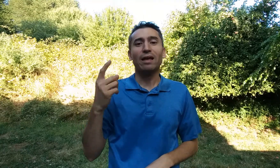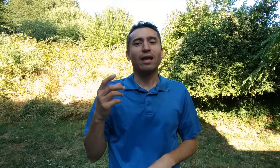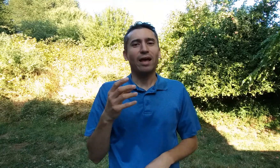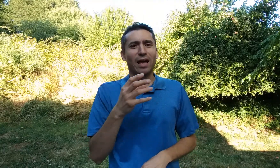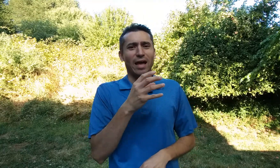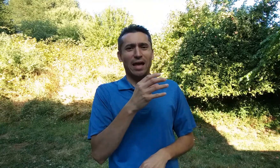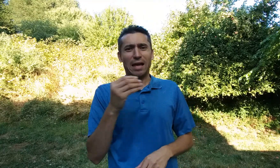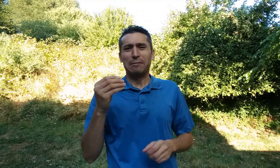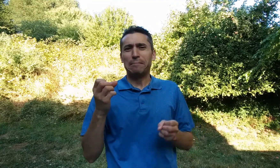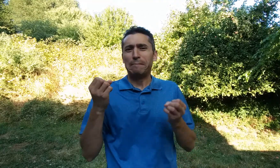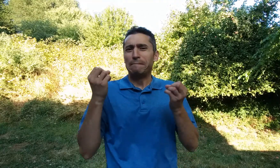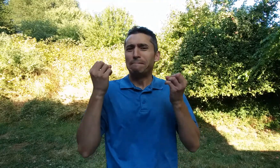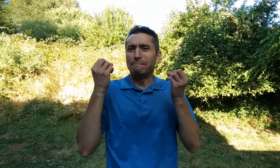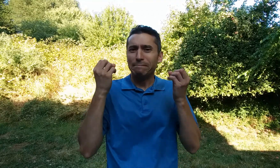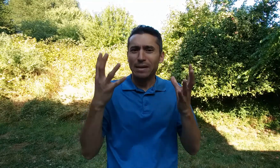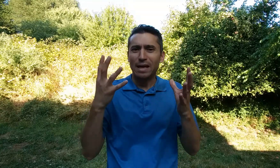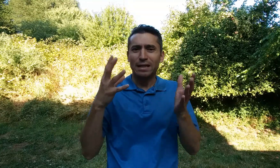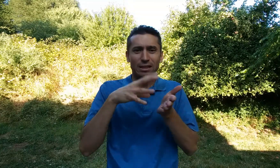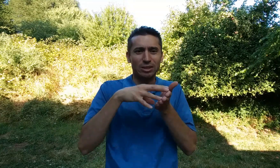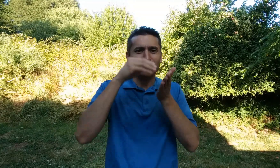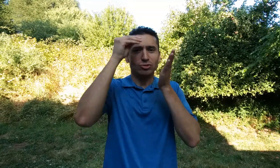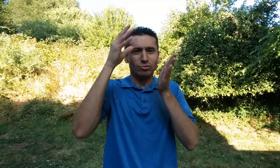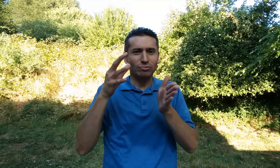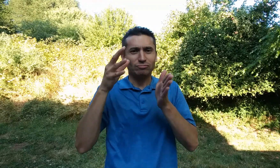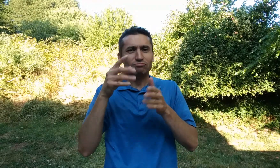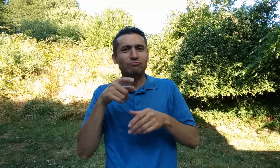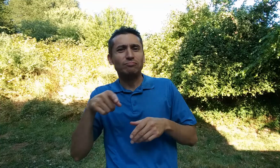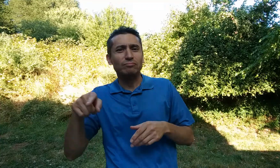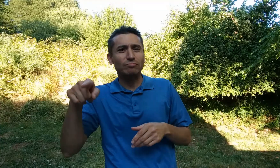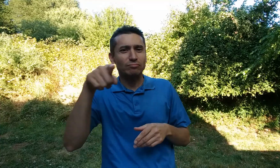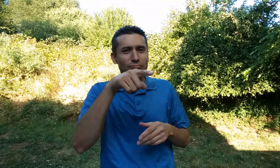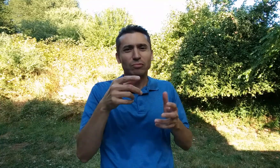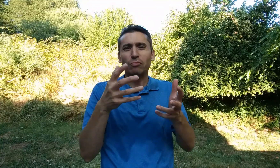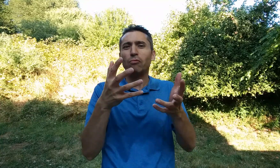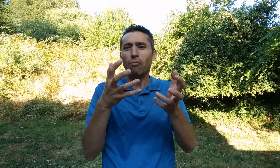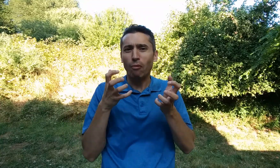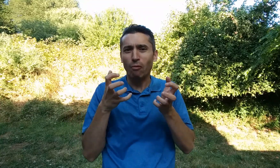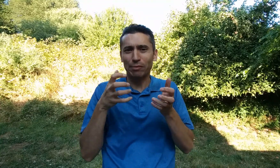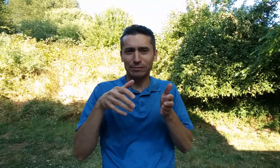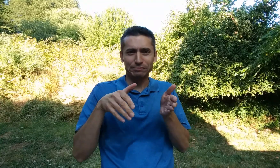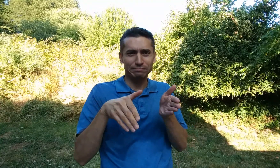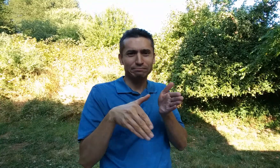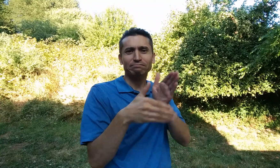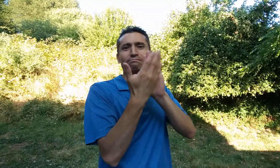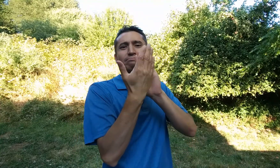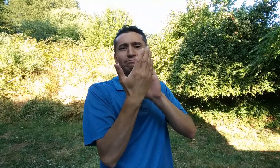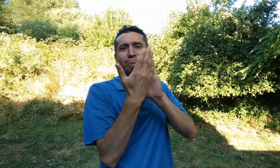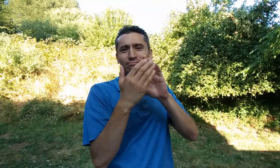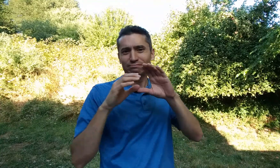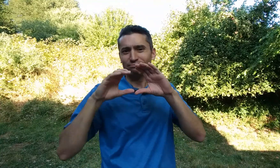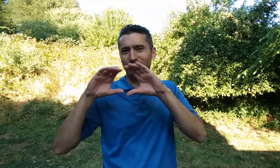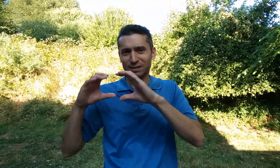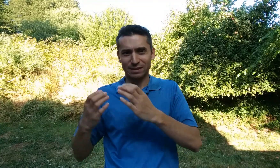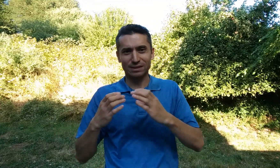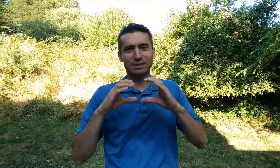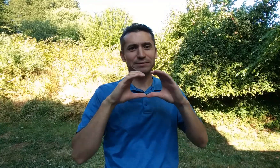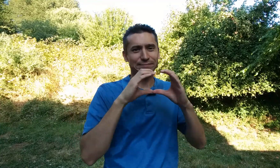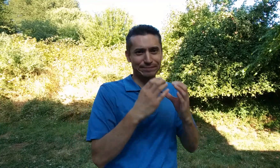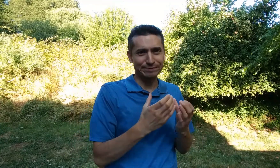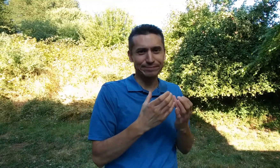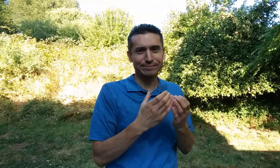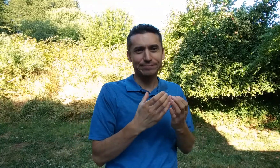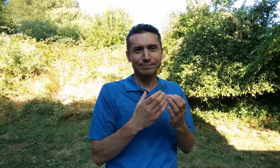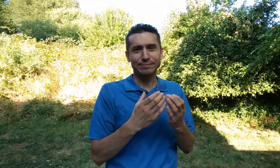And, many students want in-person classes.